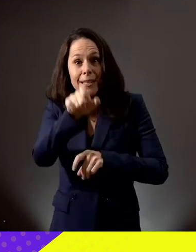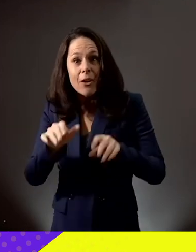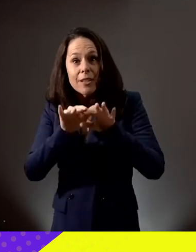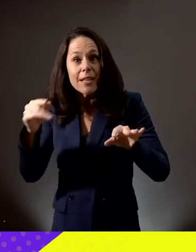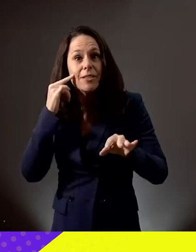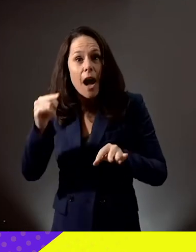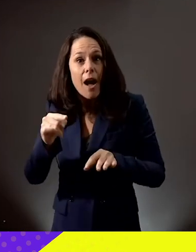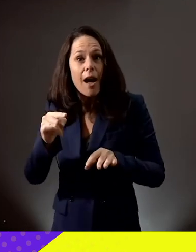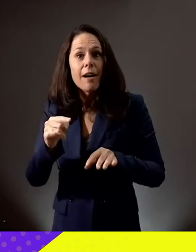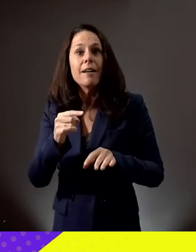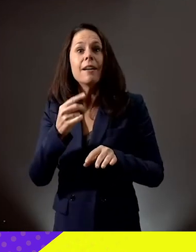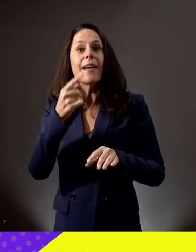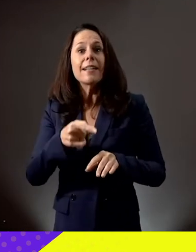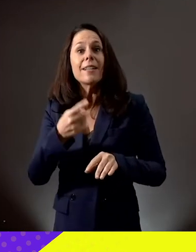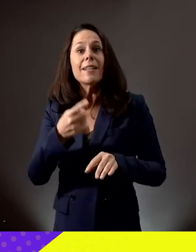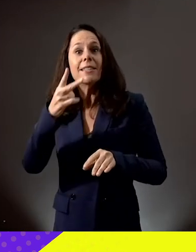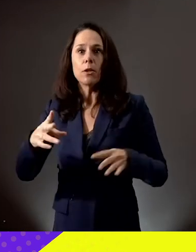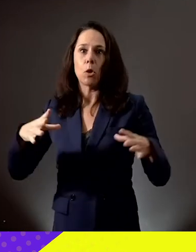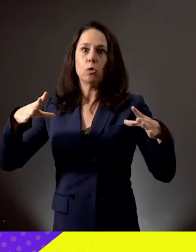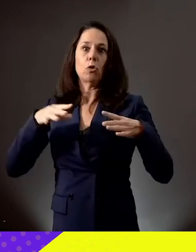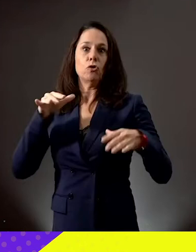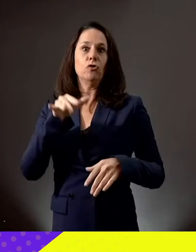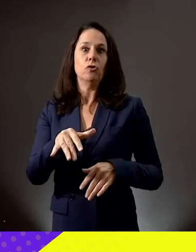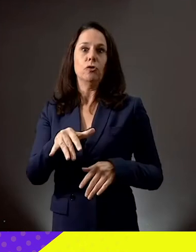I'm so proud to be here. It's great to be celebrating this day together.